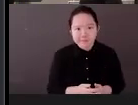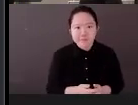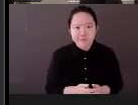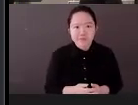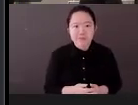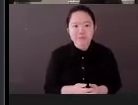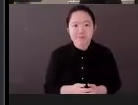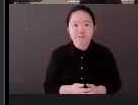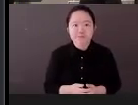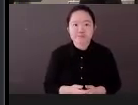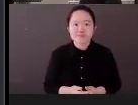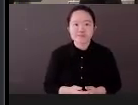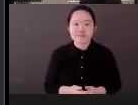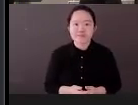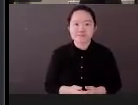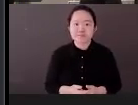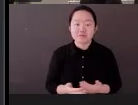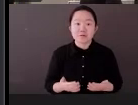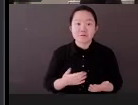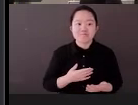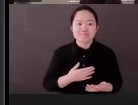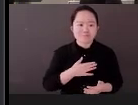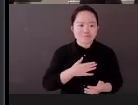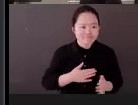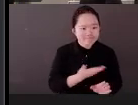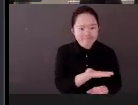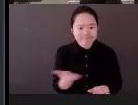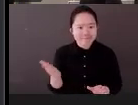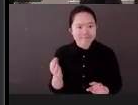And I have not tested this particular